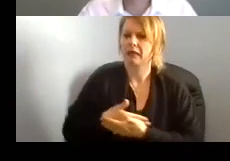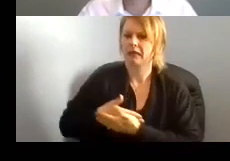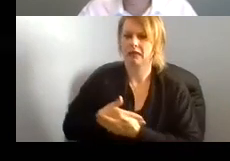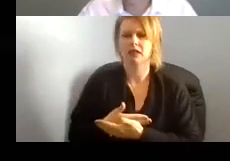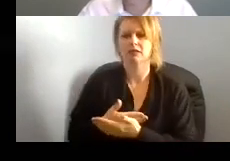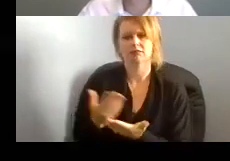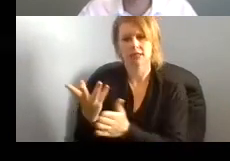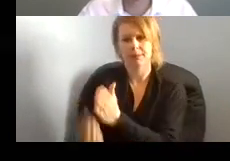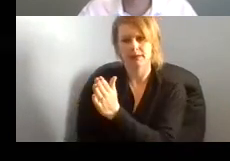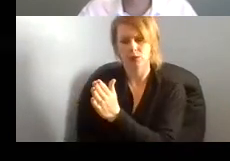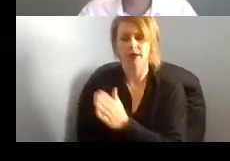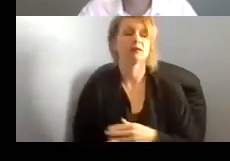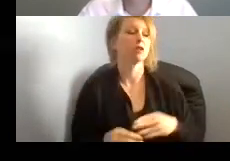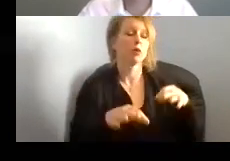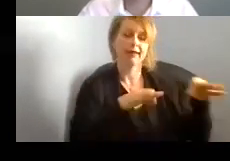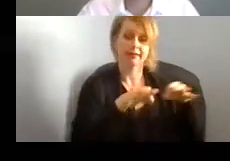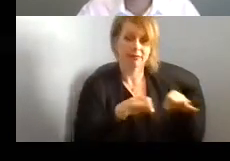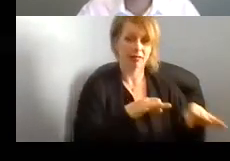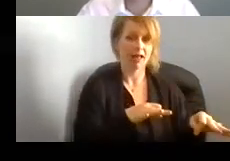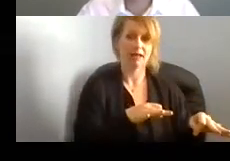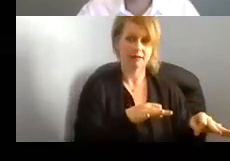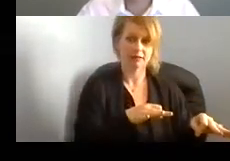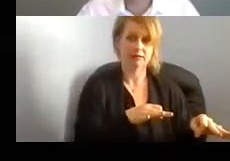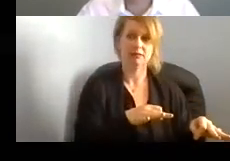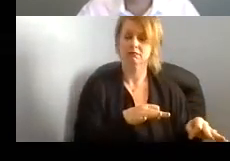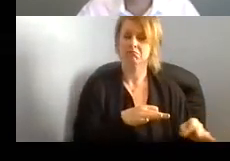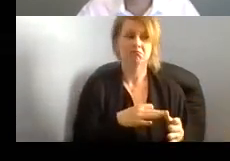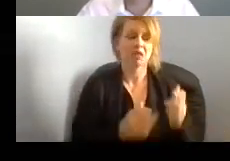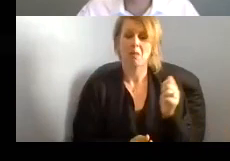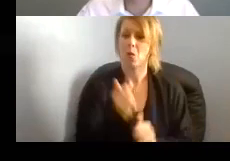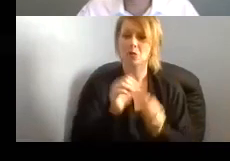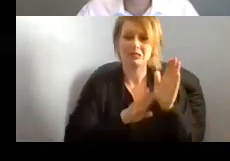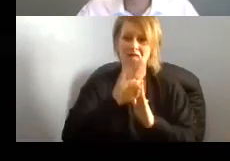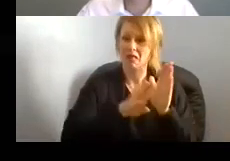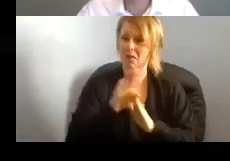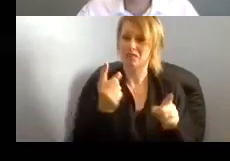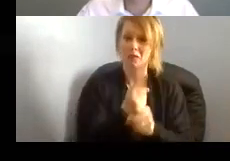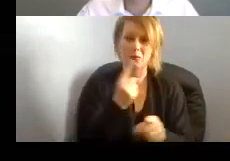They explained this to their child in the most developmentally appropriate way you could imagine. They were very supportive.